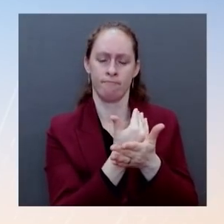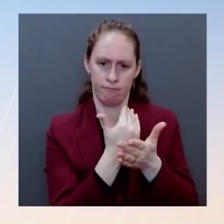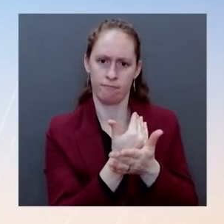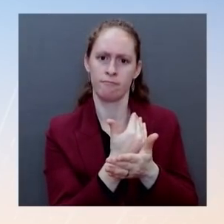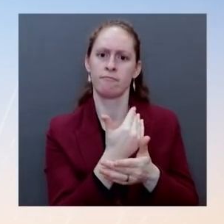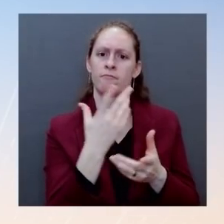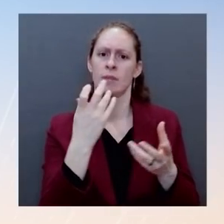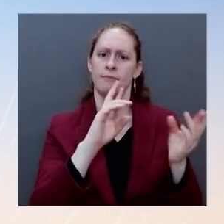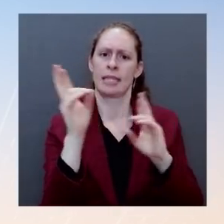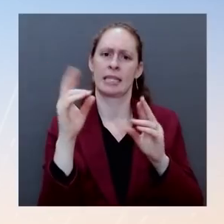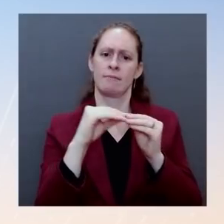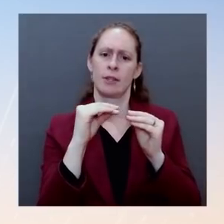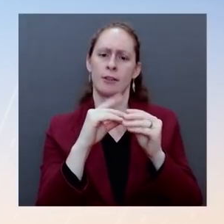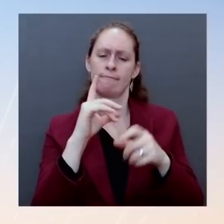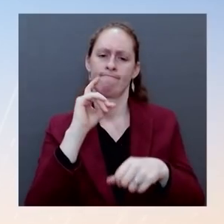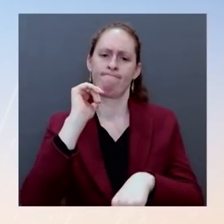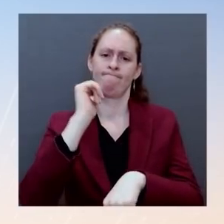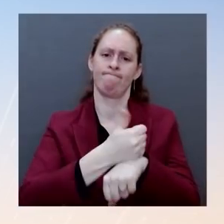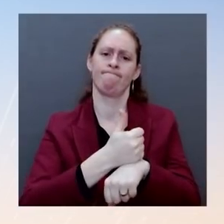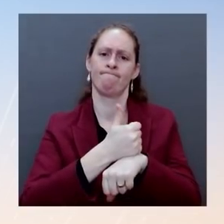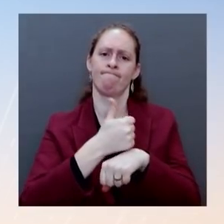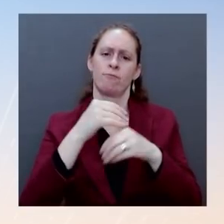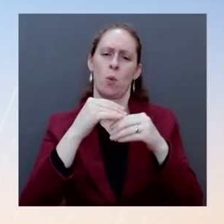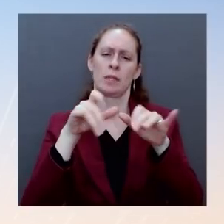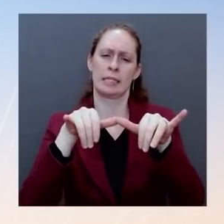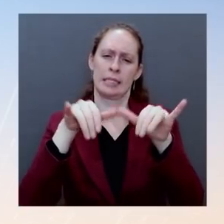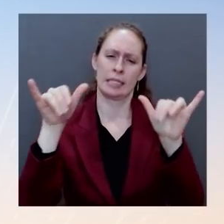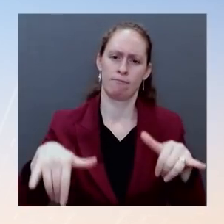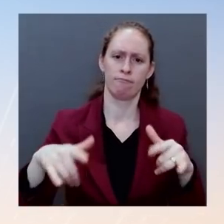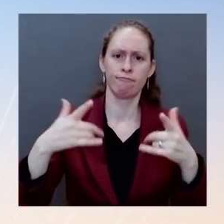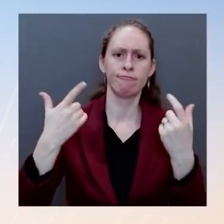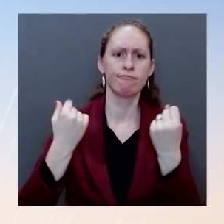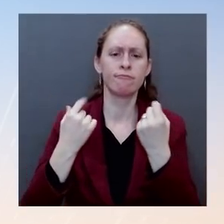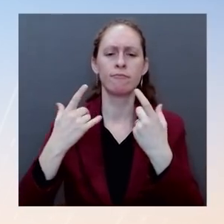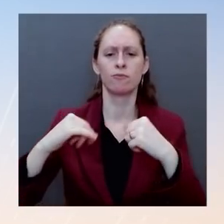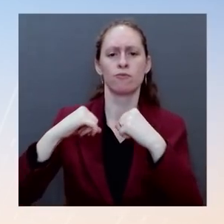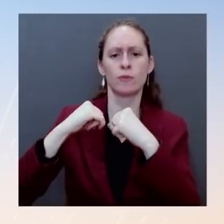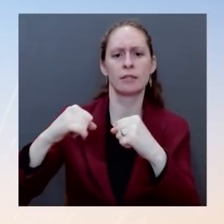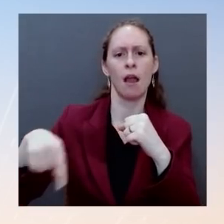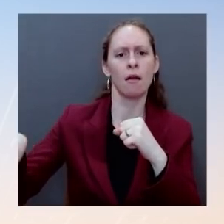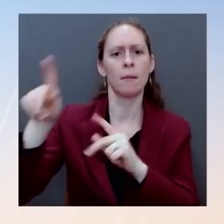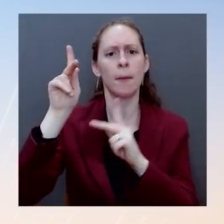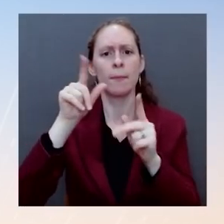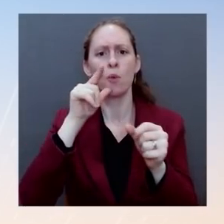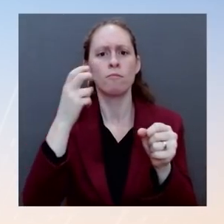And I remember that story well. I don't know anybody who saw it or read it who wasn't deeply impacted by it.